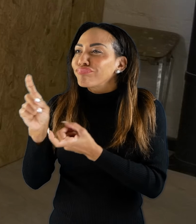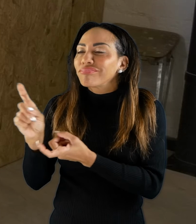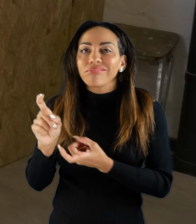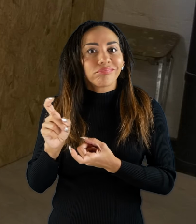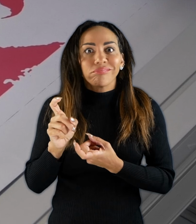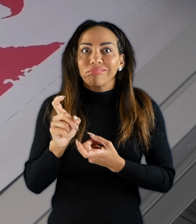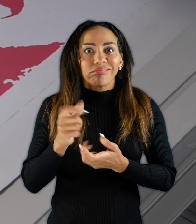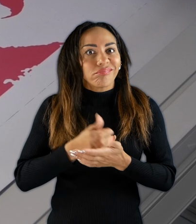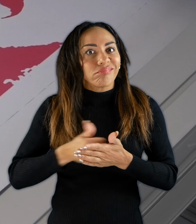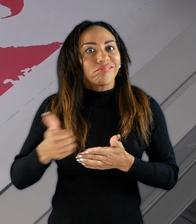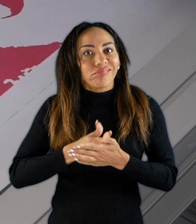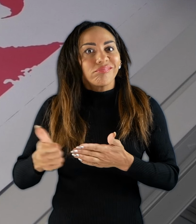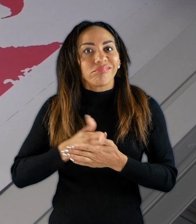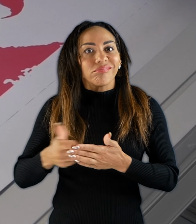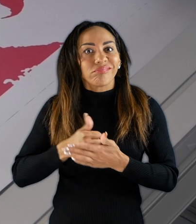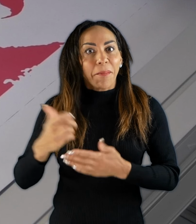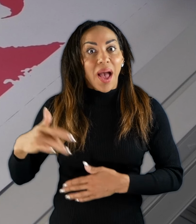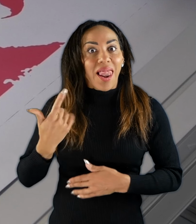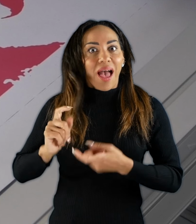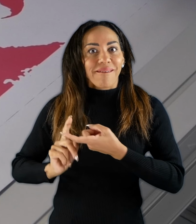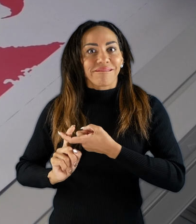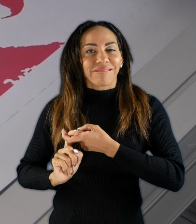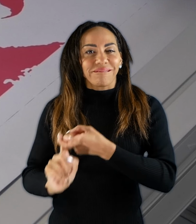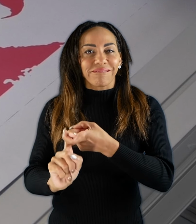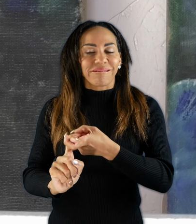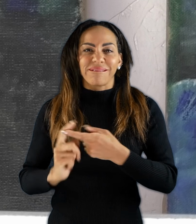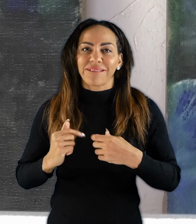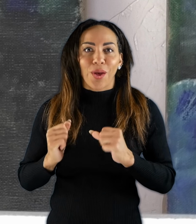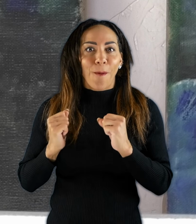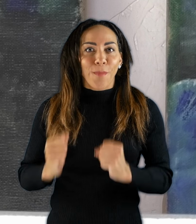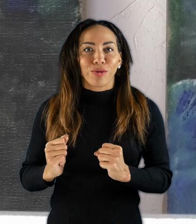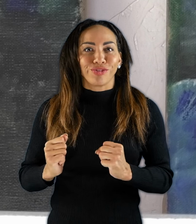It just became part of my life really. It was a sort of compulsion, I suppose in many ways.